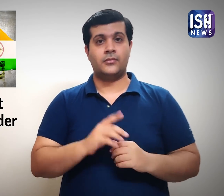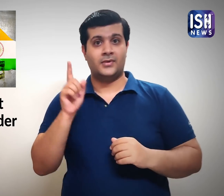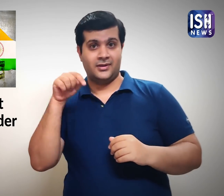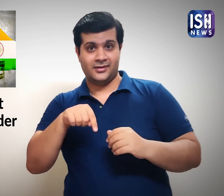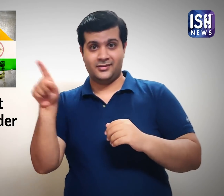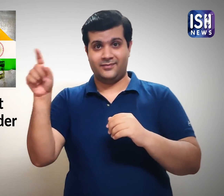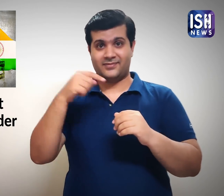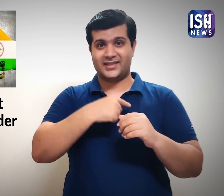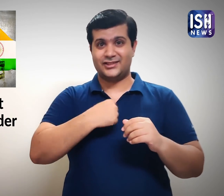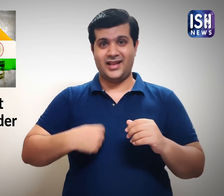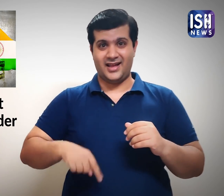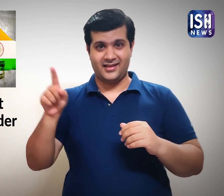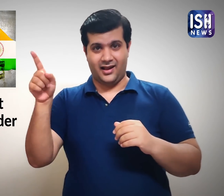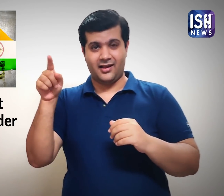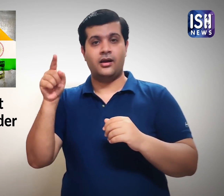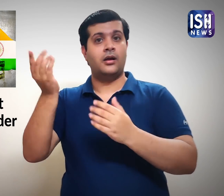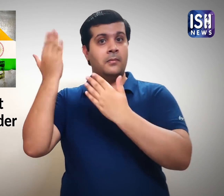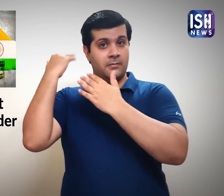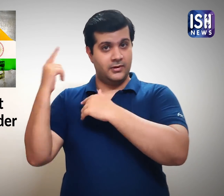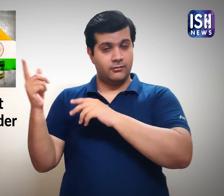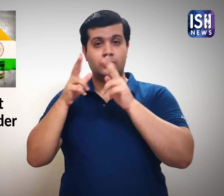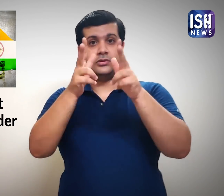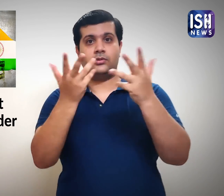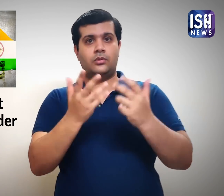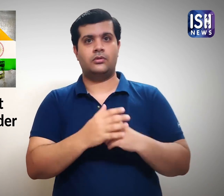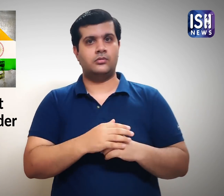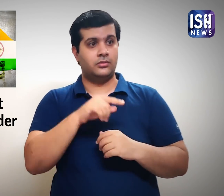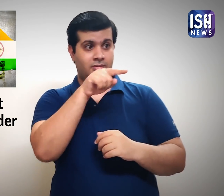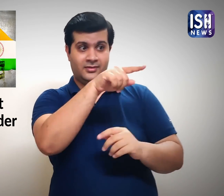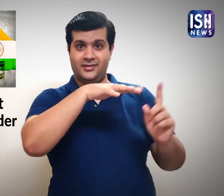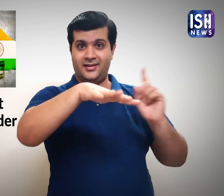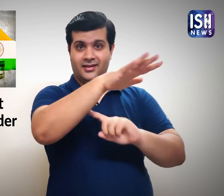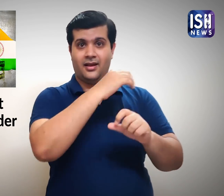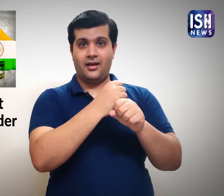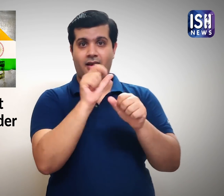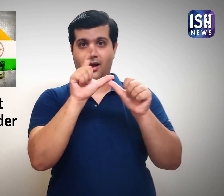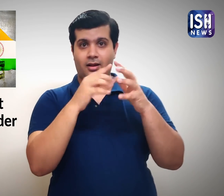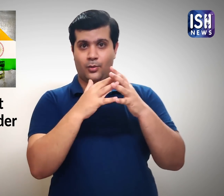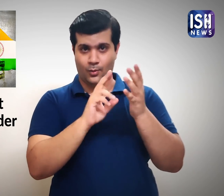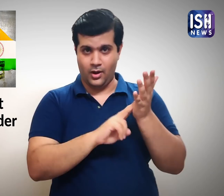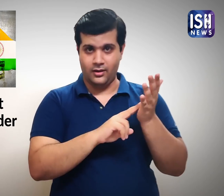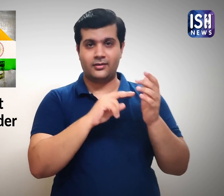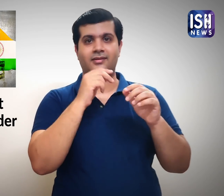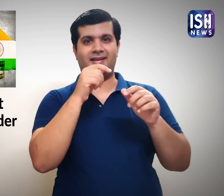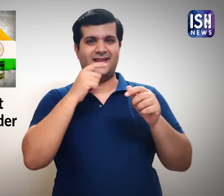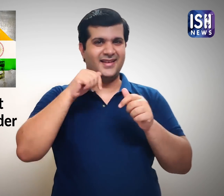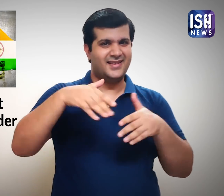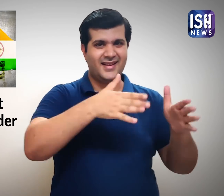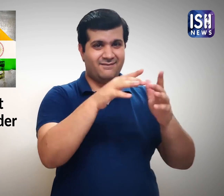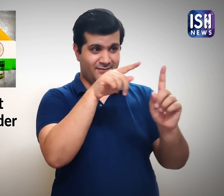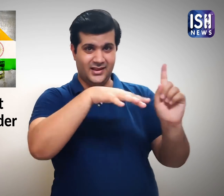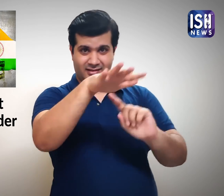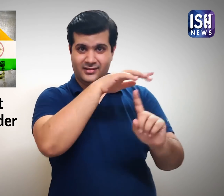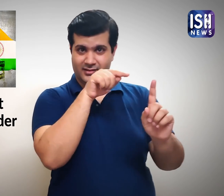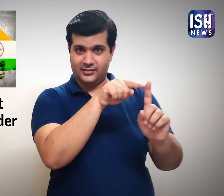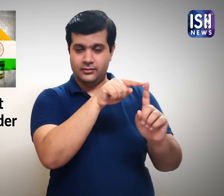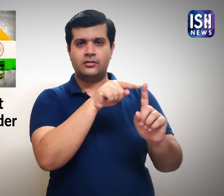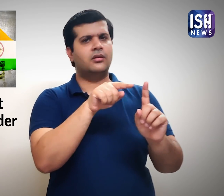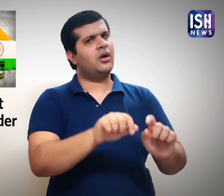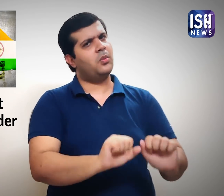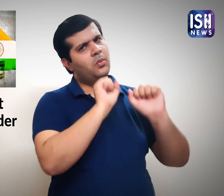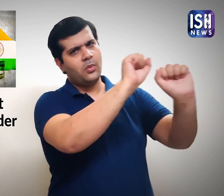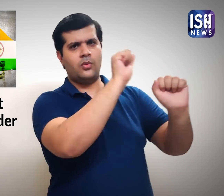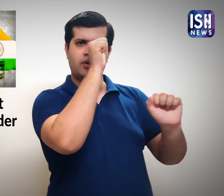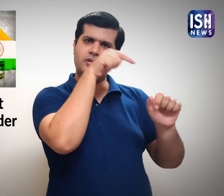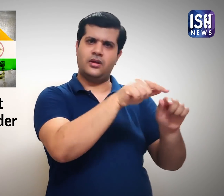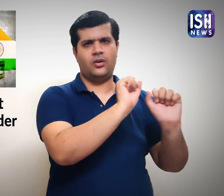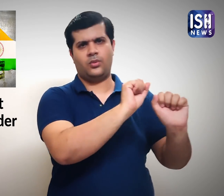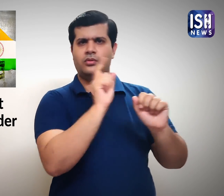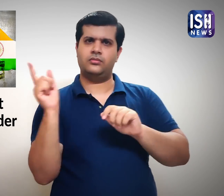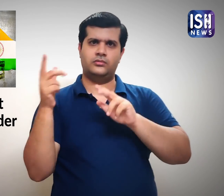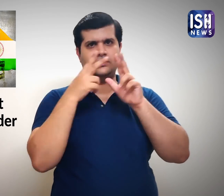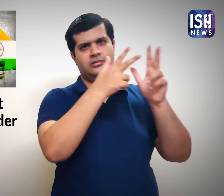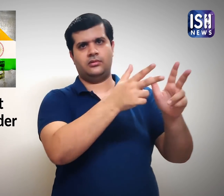China had earlier accepted that the Galwan valley was a part of India.